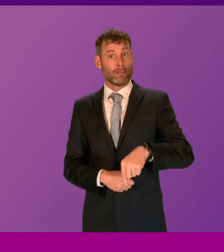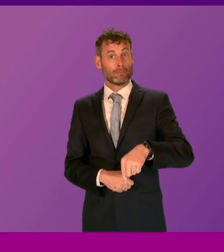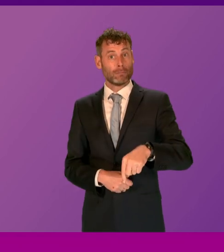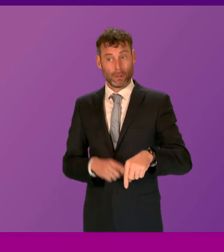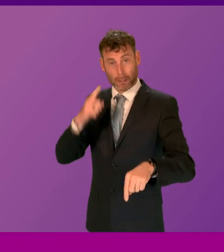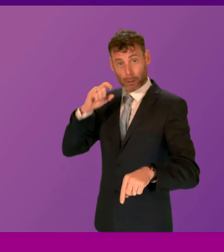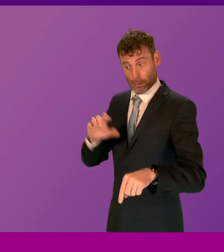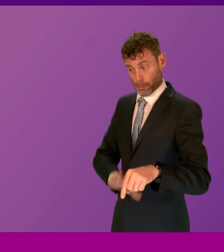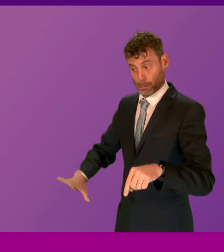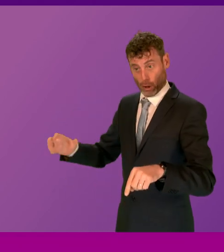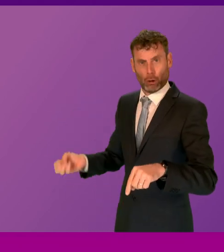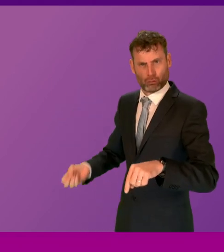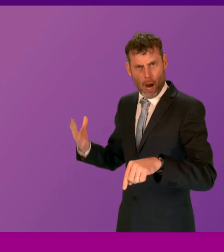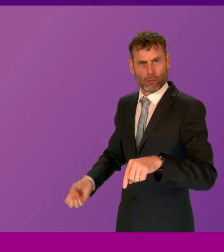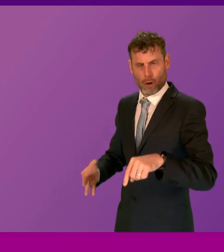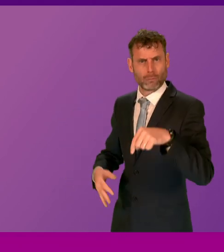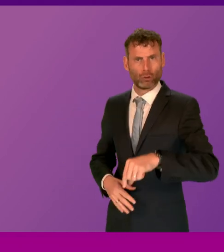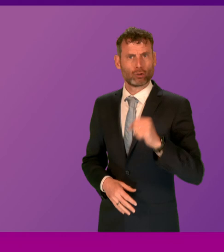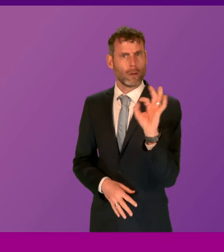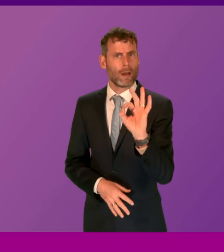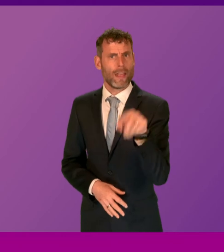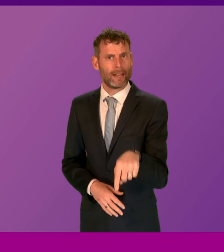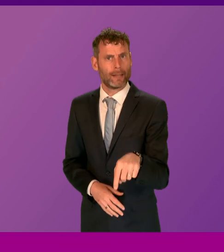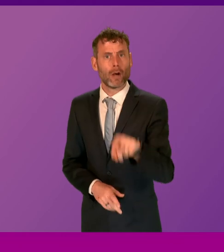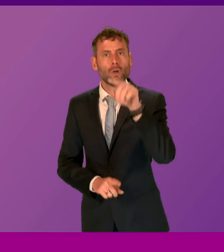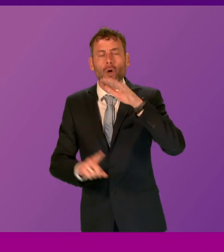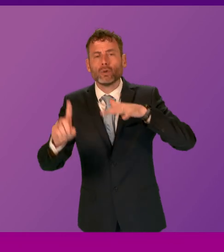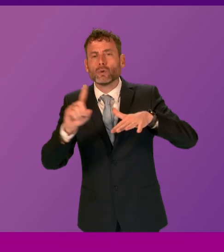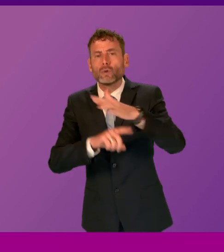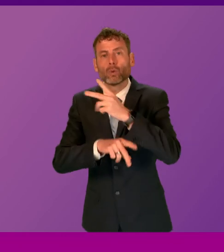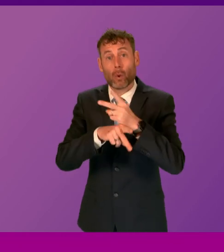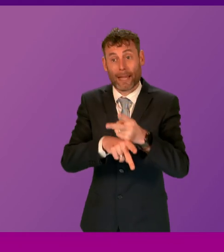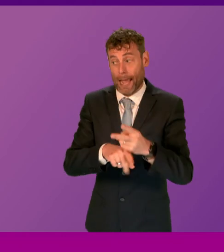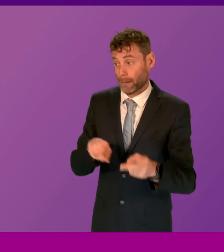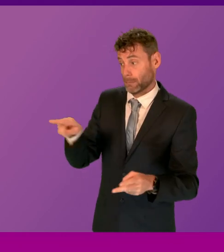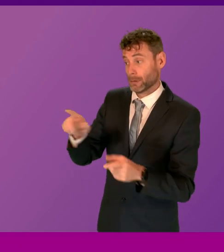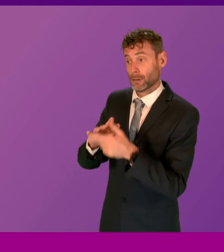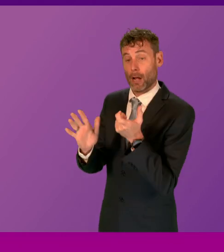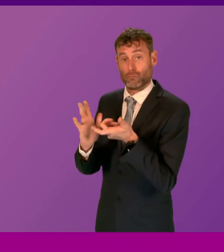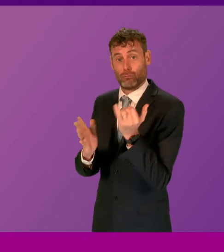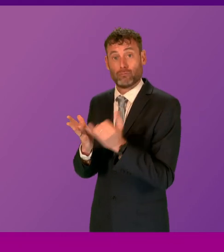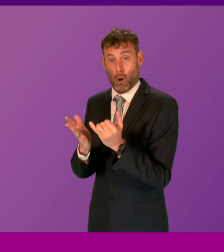When it comes to social care, which Douglas Ross is absolutely right to point to, Brexit